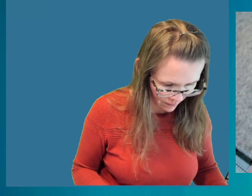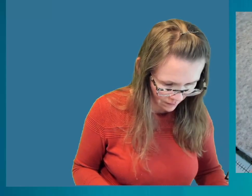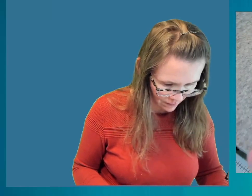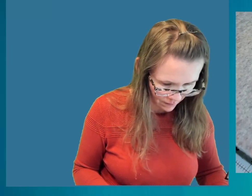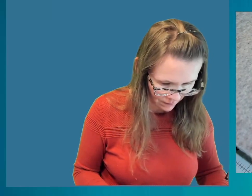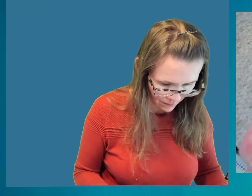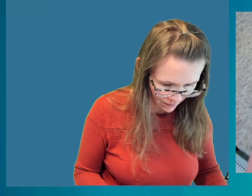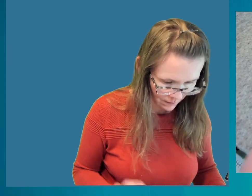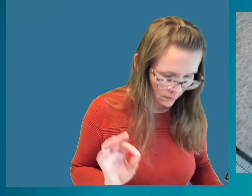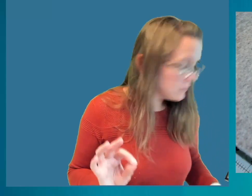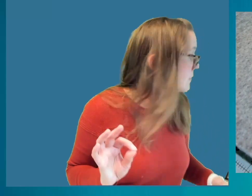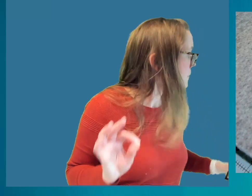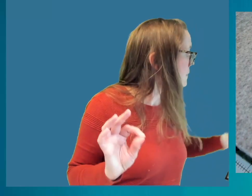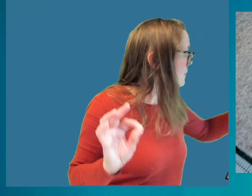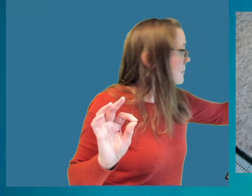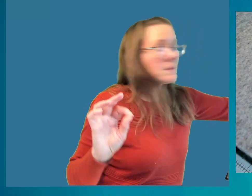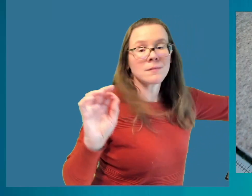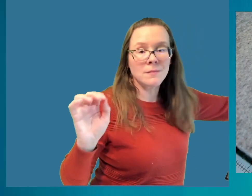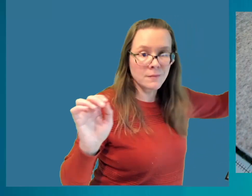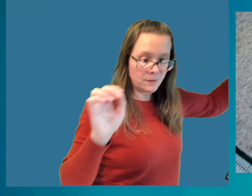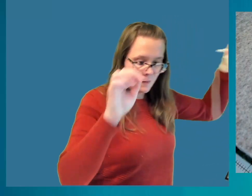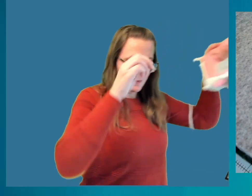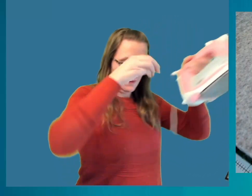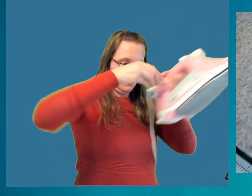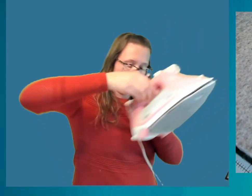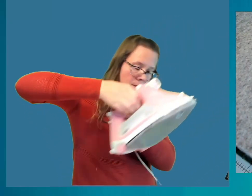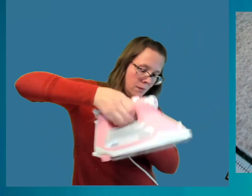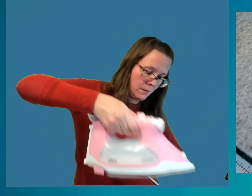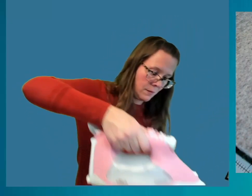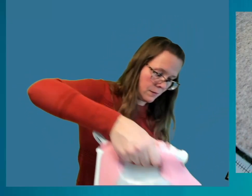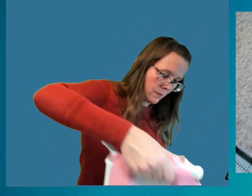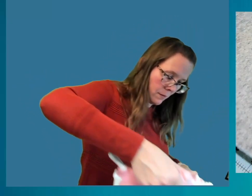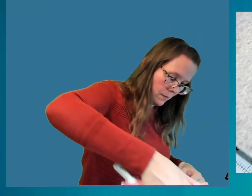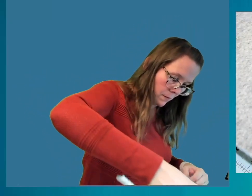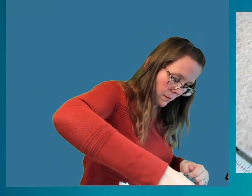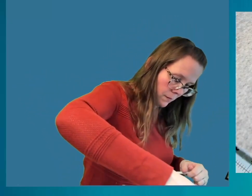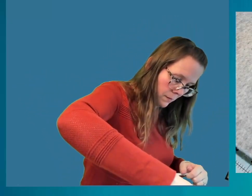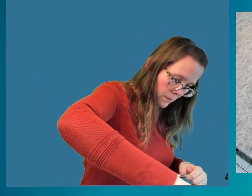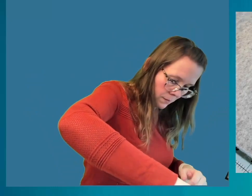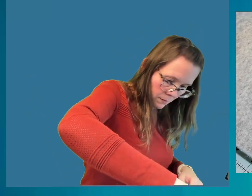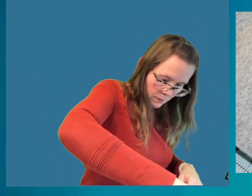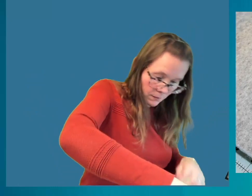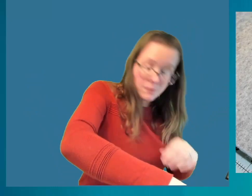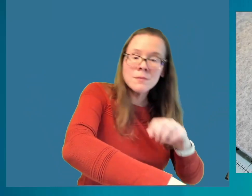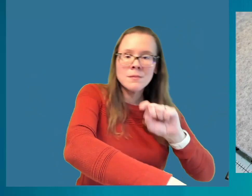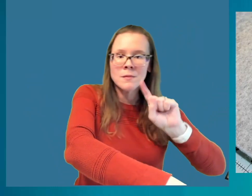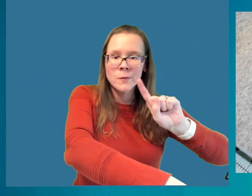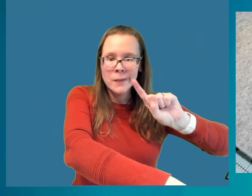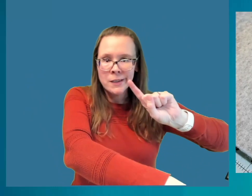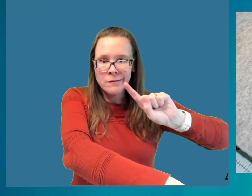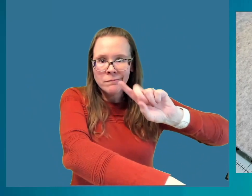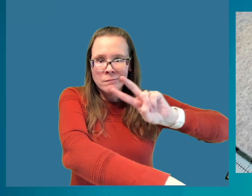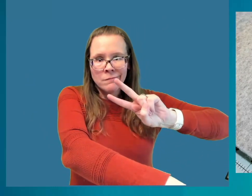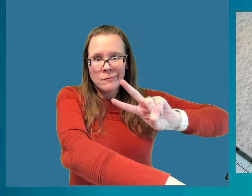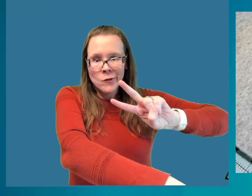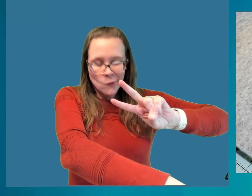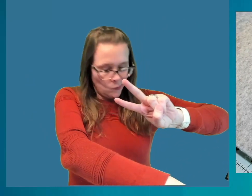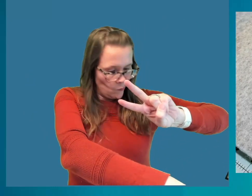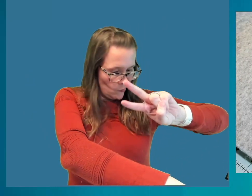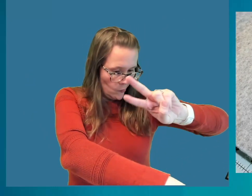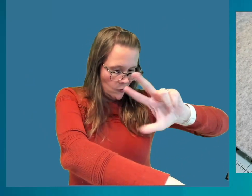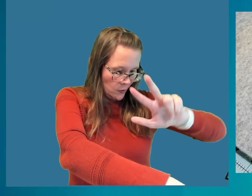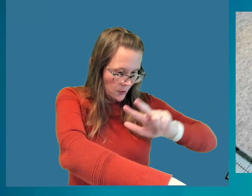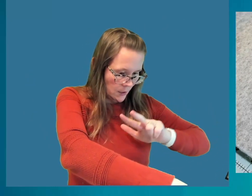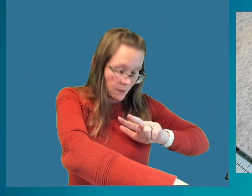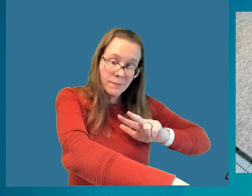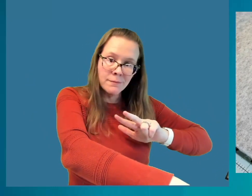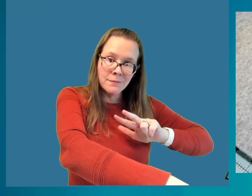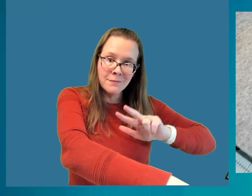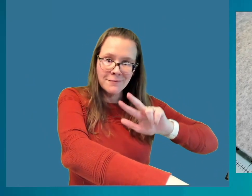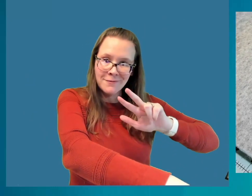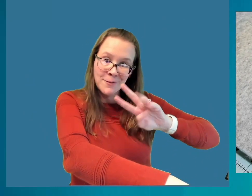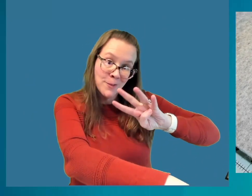what you are seeing. And I am now satisfied, and so I'm going to just do all the letters at once.